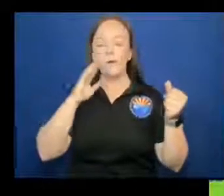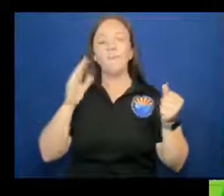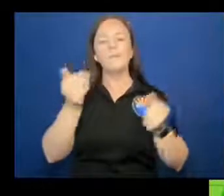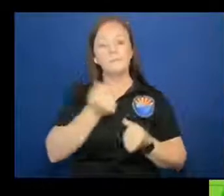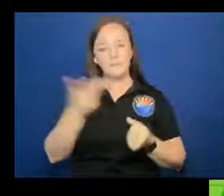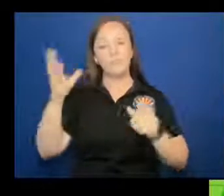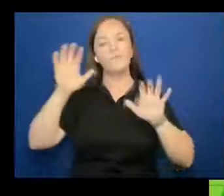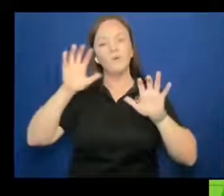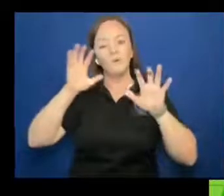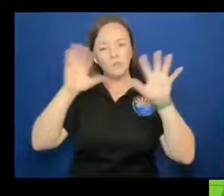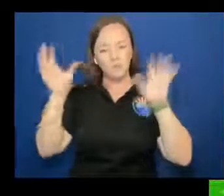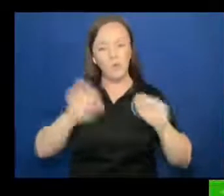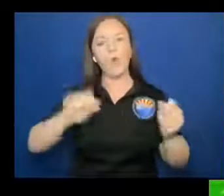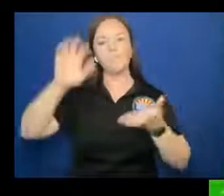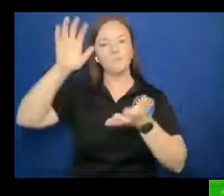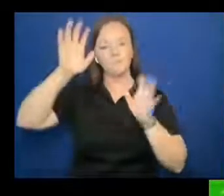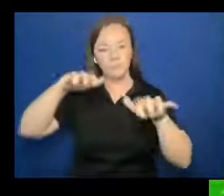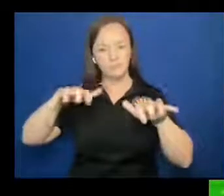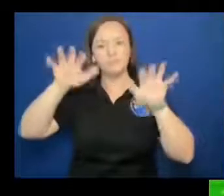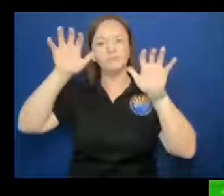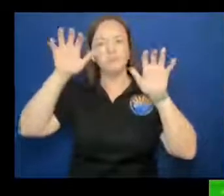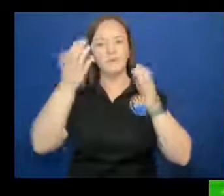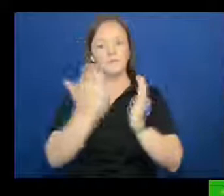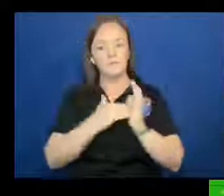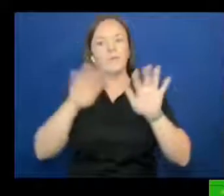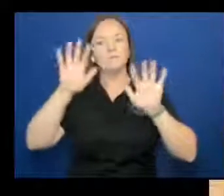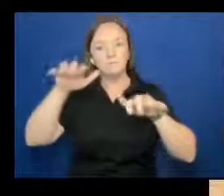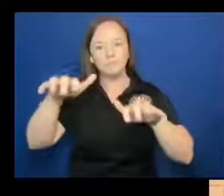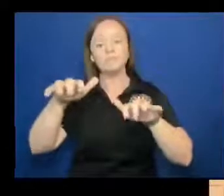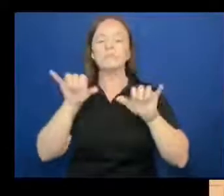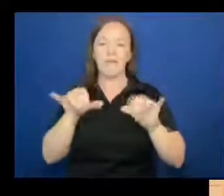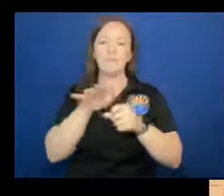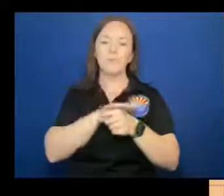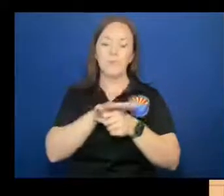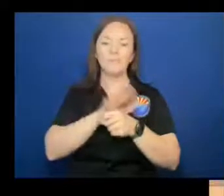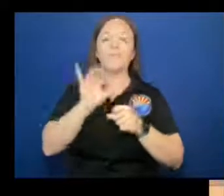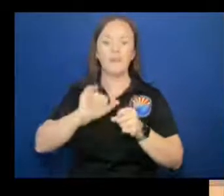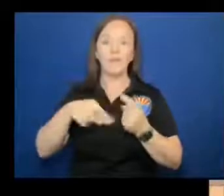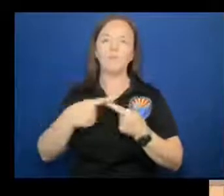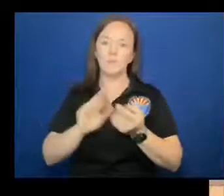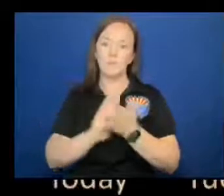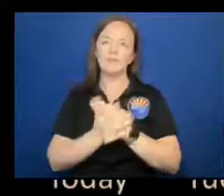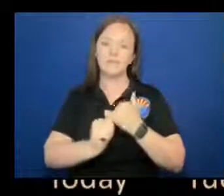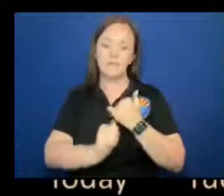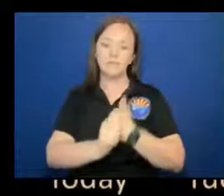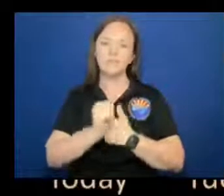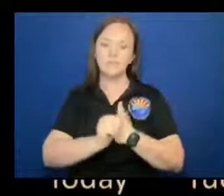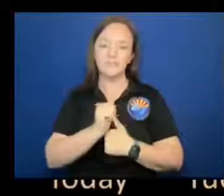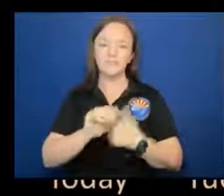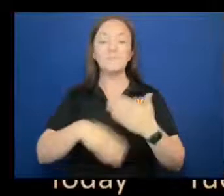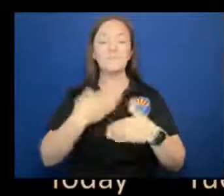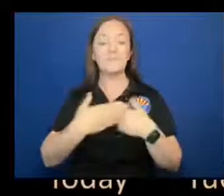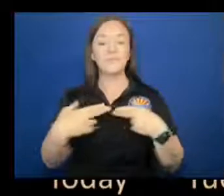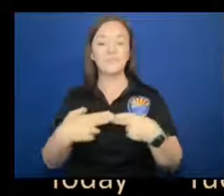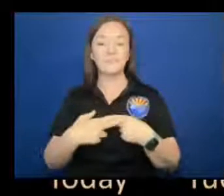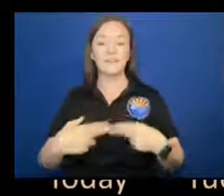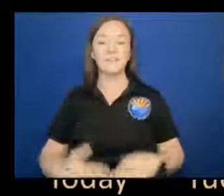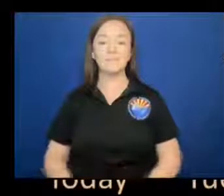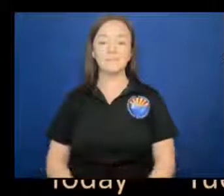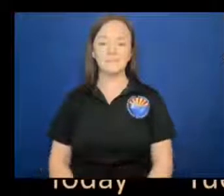DIMINISHING AND SO THE FIREFIGHTERS IN THE COMING DAYS WILL PULL BACK UP WILL BE IN SAFE PLACES AND SO THEY ARE NOT IND DANGER